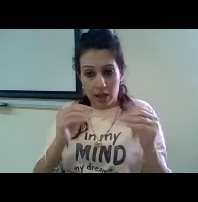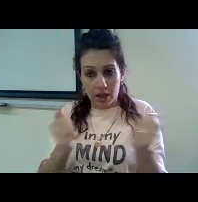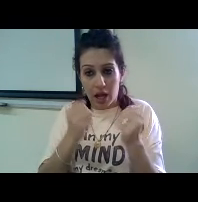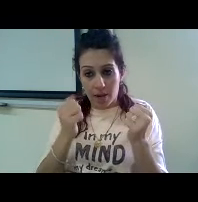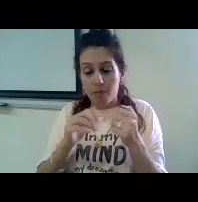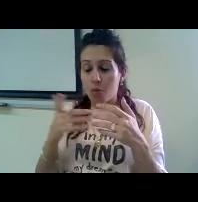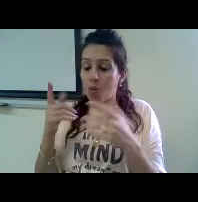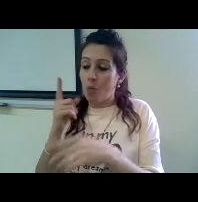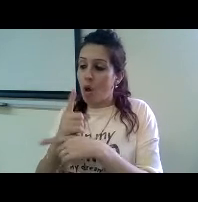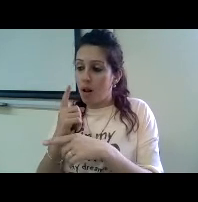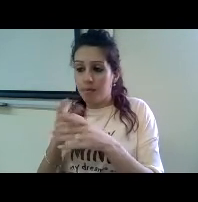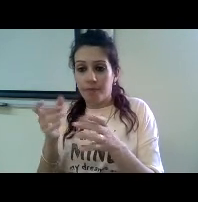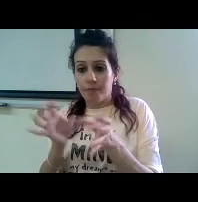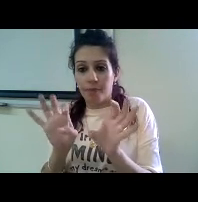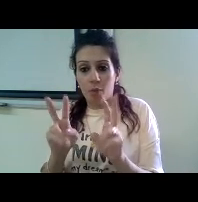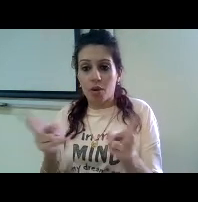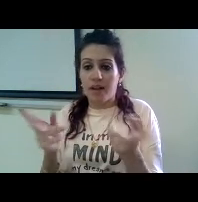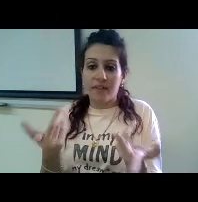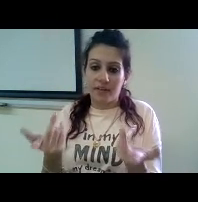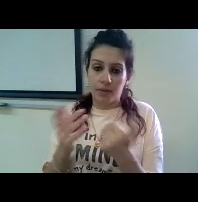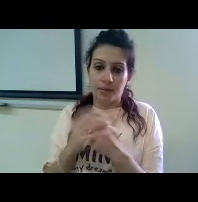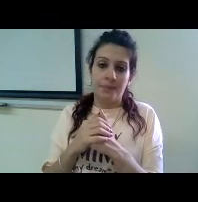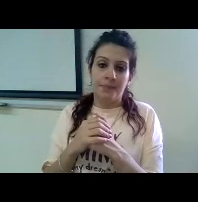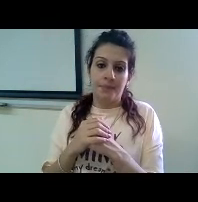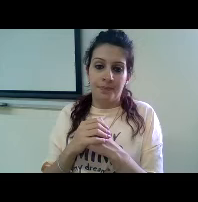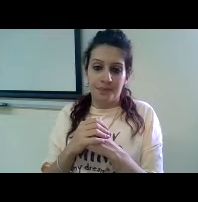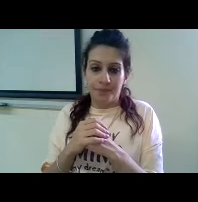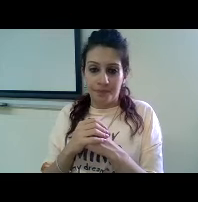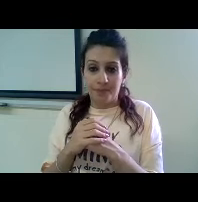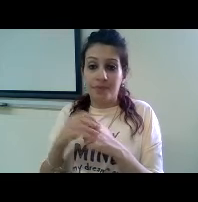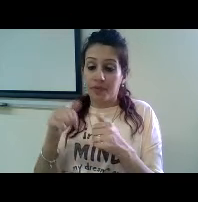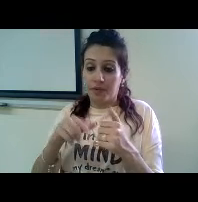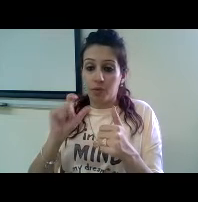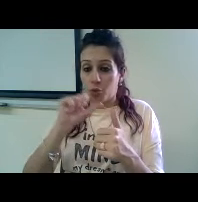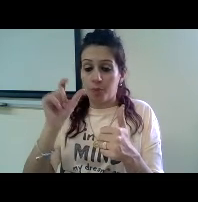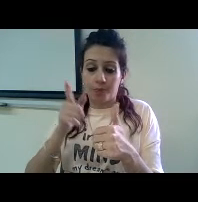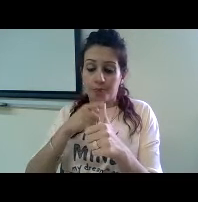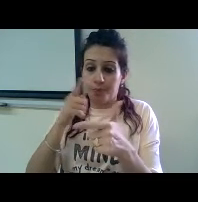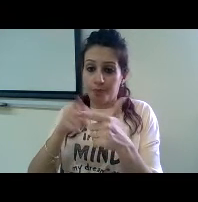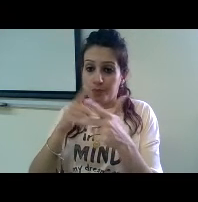backgrounds parents come from, most of them do care about their children.